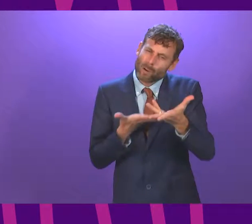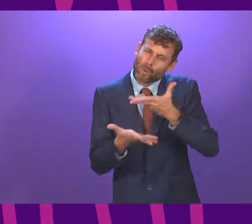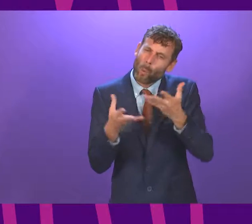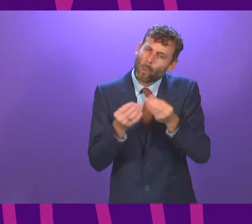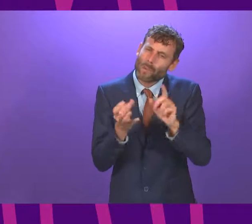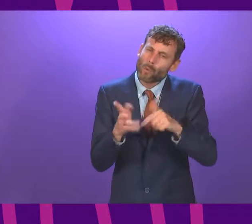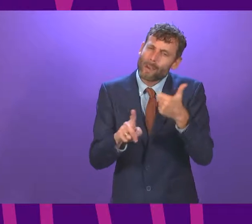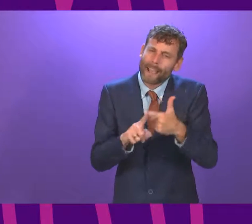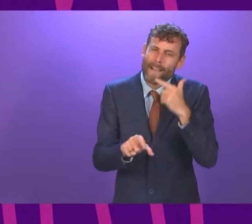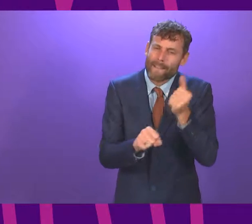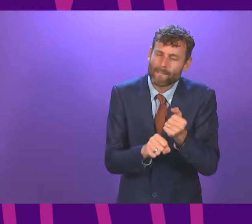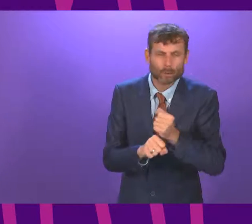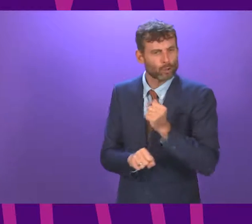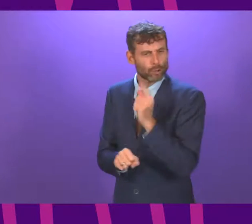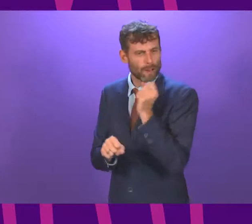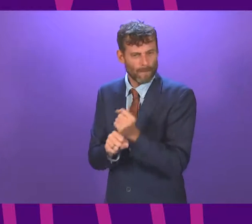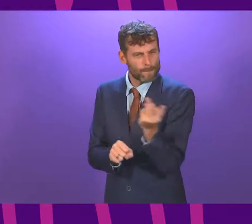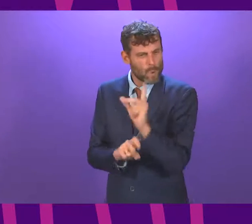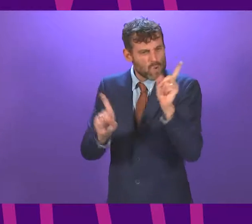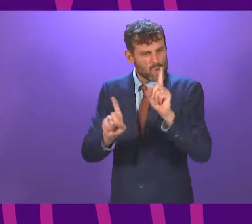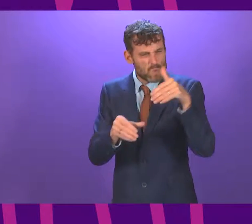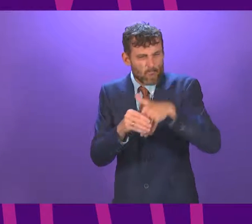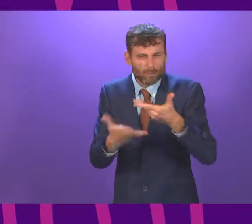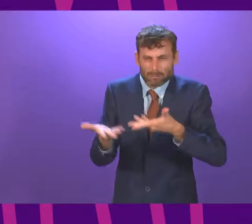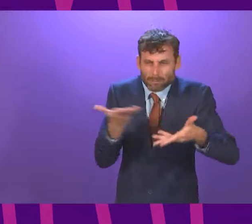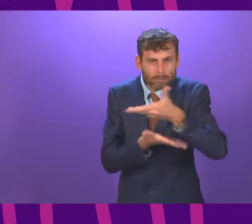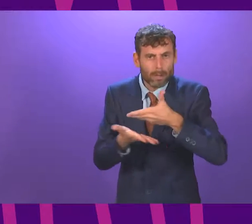between the UK and Scottish Governments to ensure appropriate financial commitments